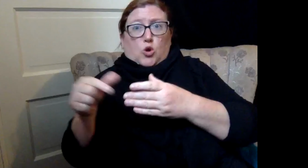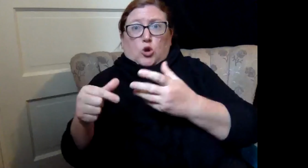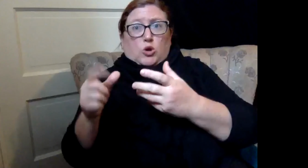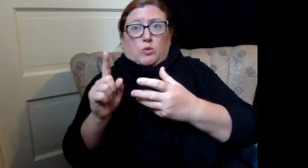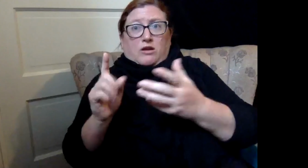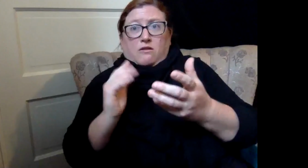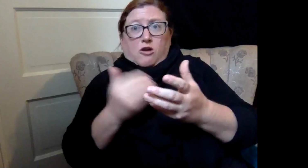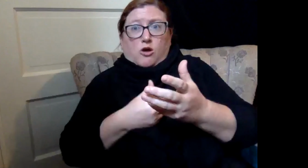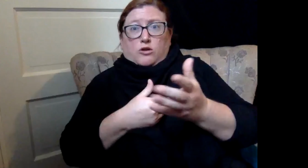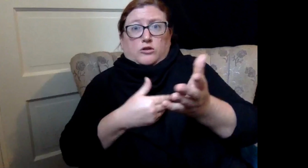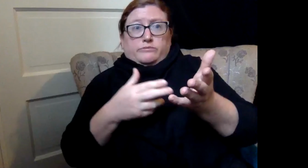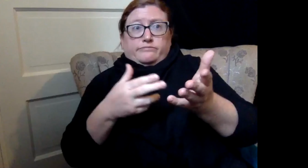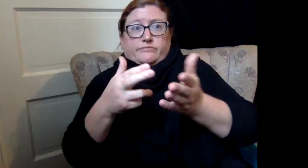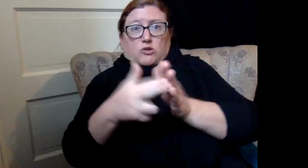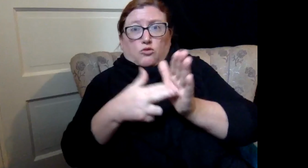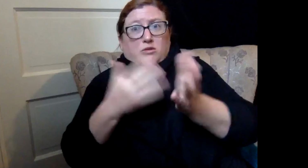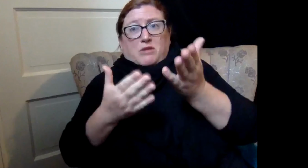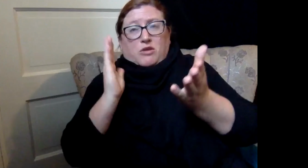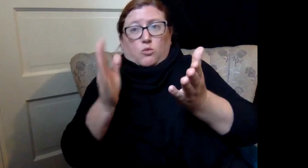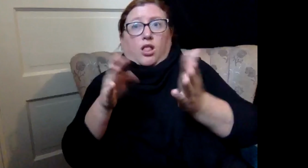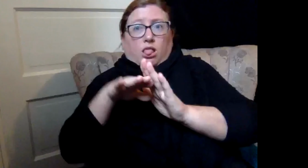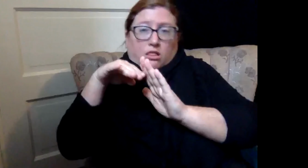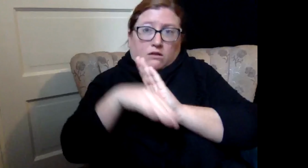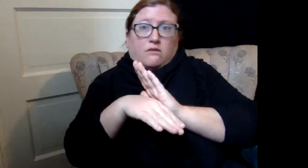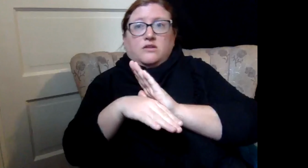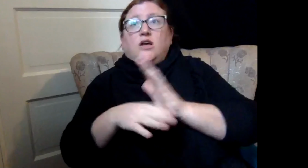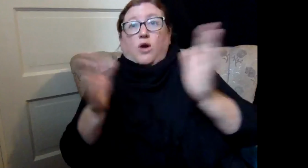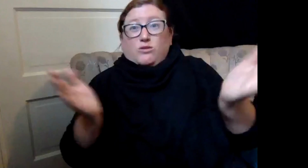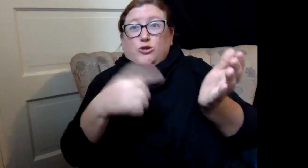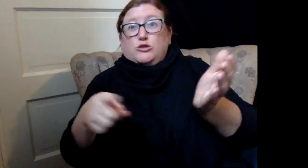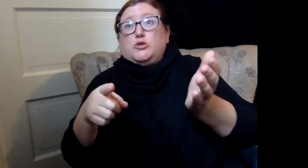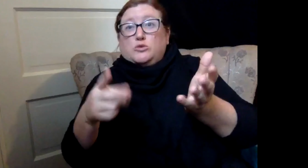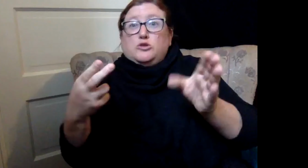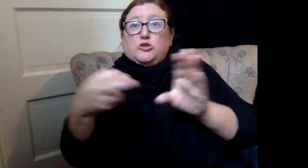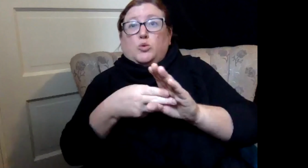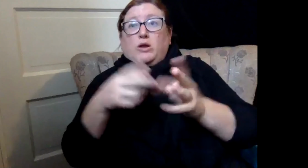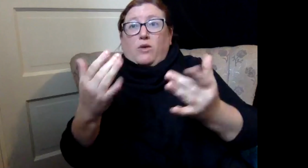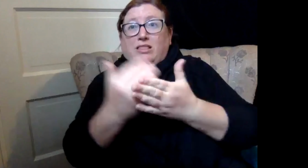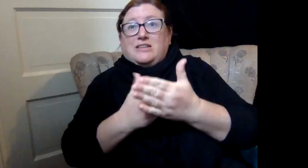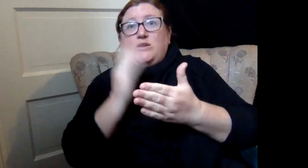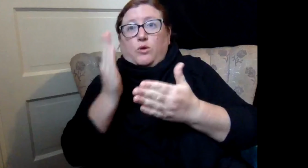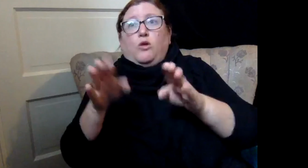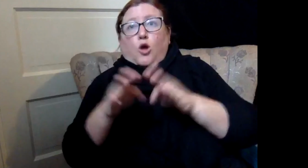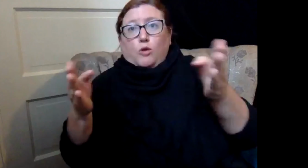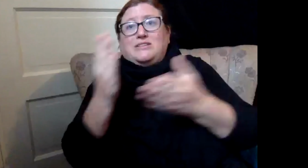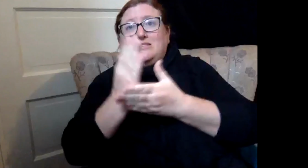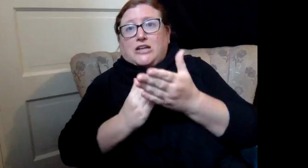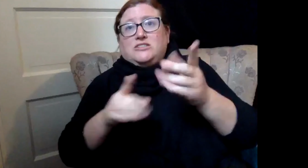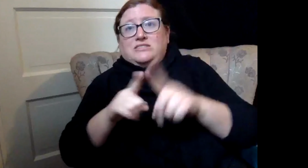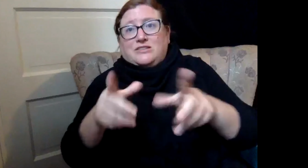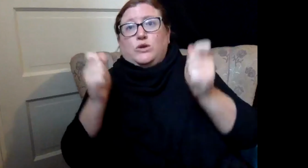sustainability coming out of a quarter like the spring quarter where our enrollment may be very, very down. I